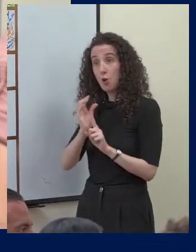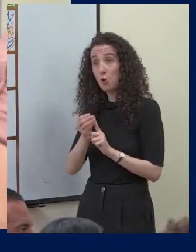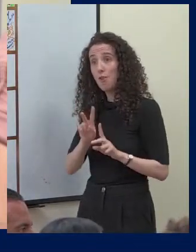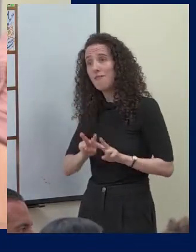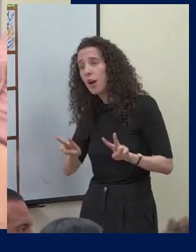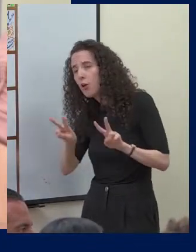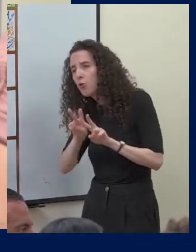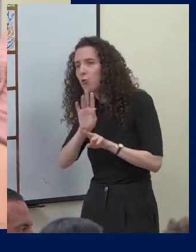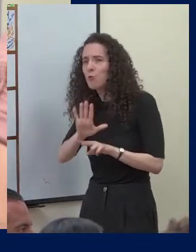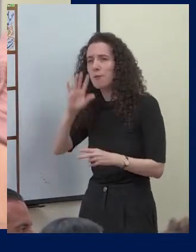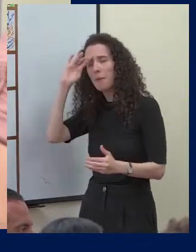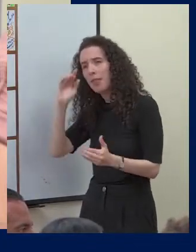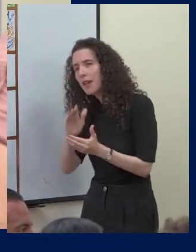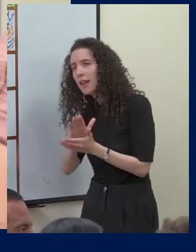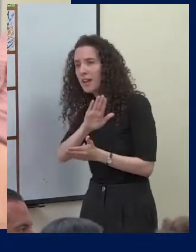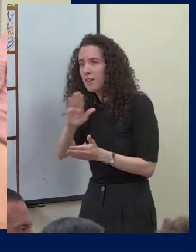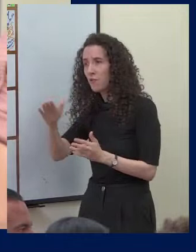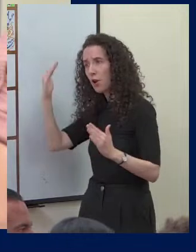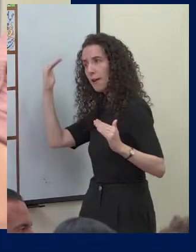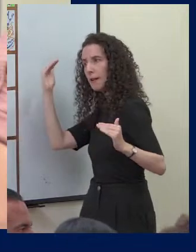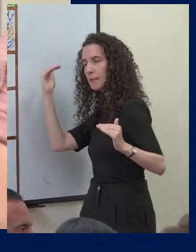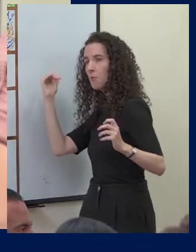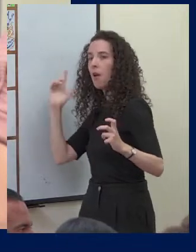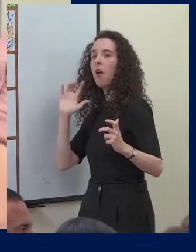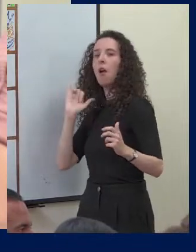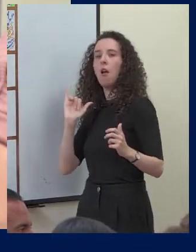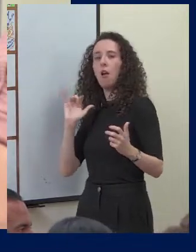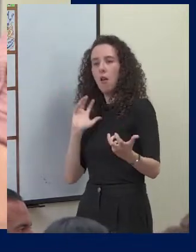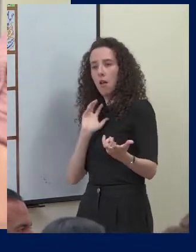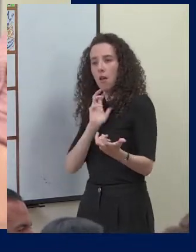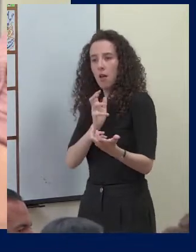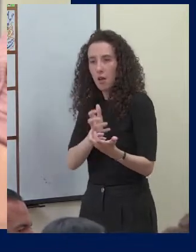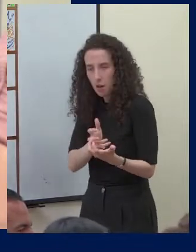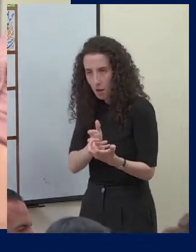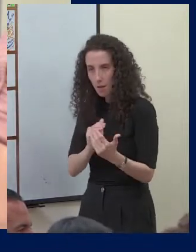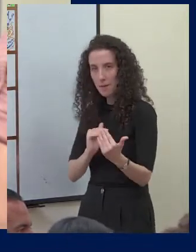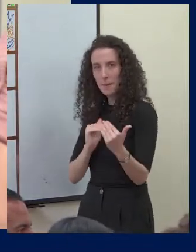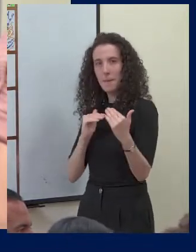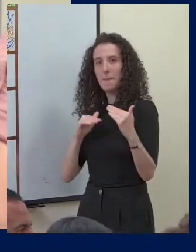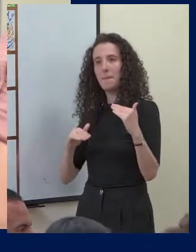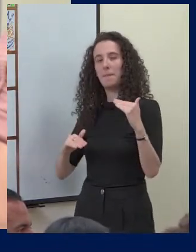Enabling us to provide services to meet their individual and collective needs.